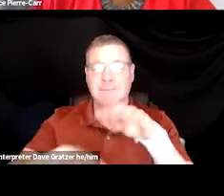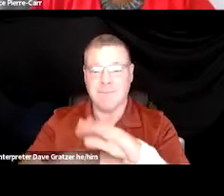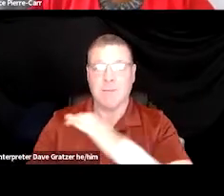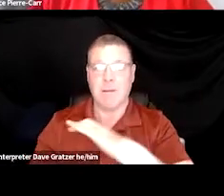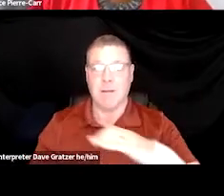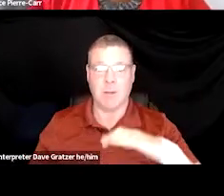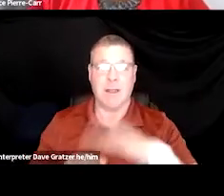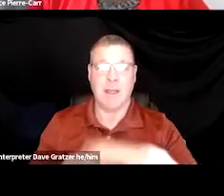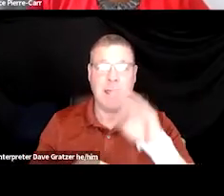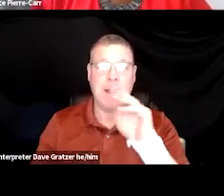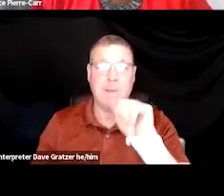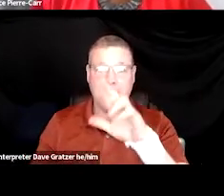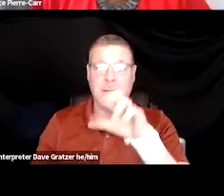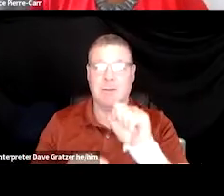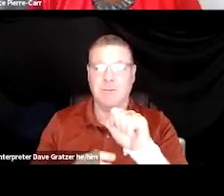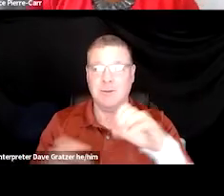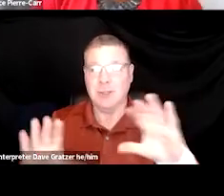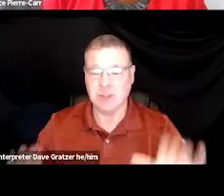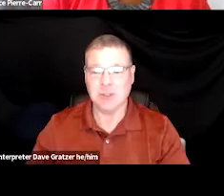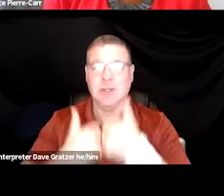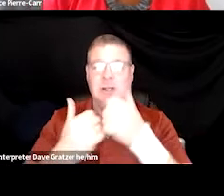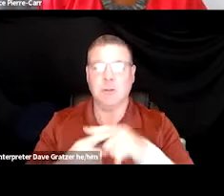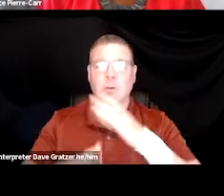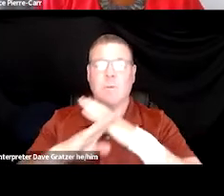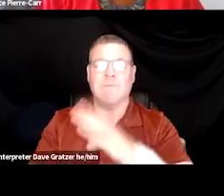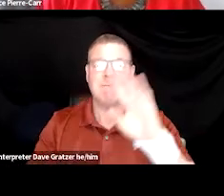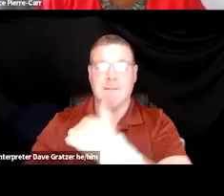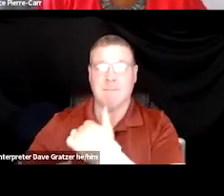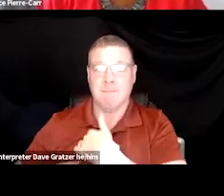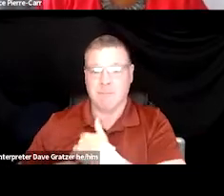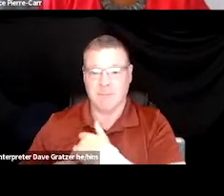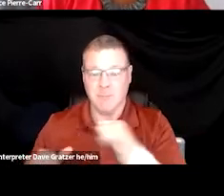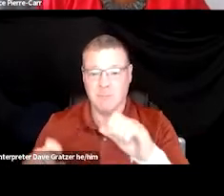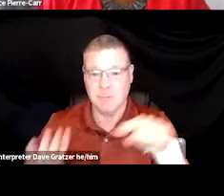on the Mayor's challenge to prevent veterans suicide. This battle serves on the board of